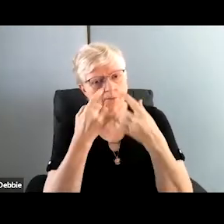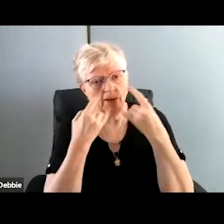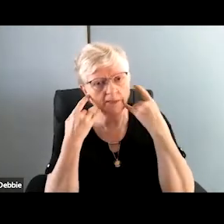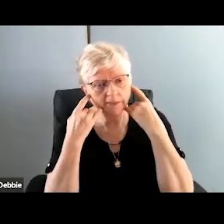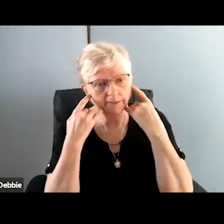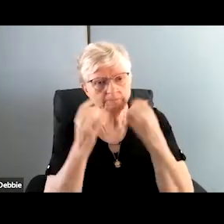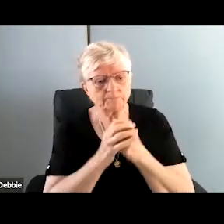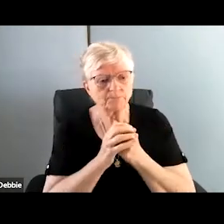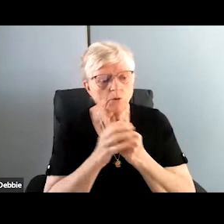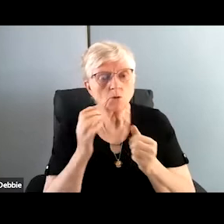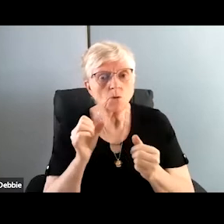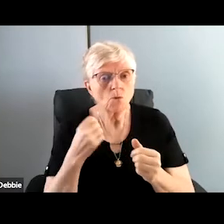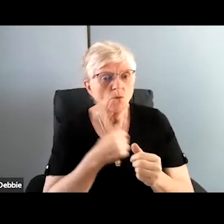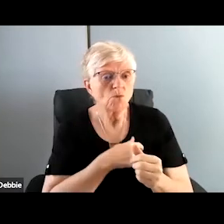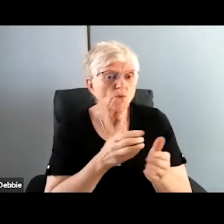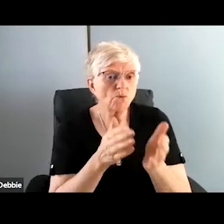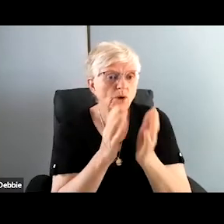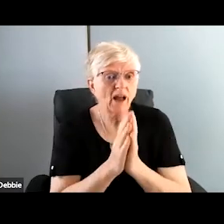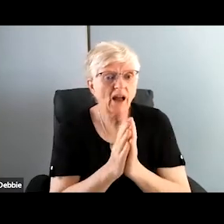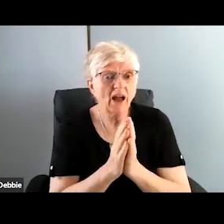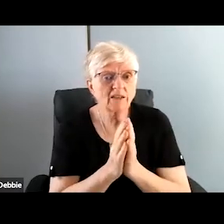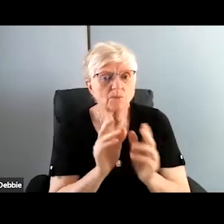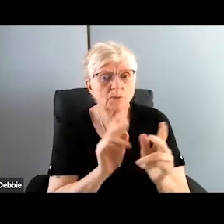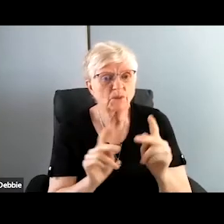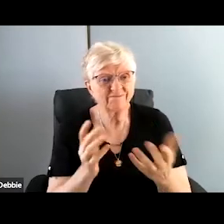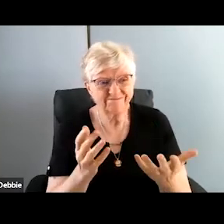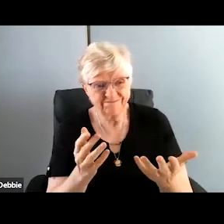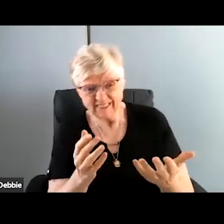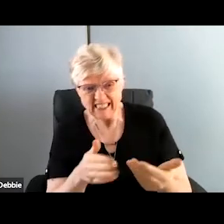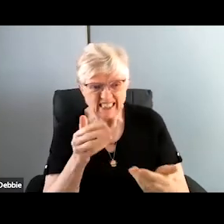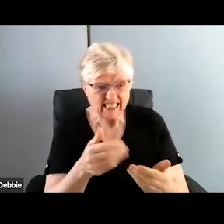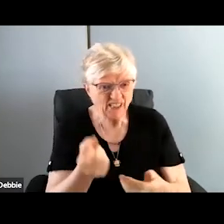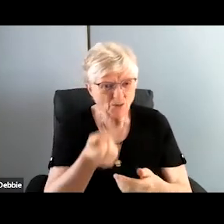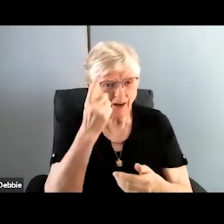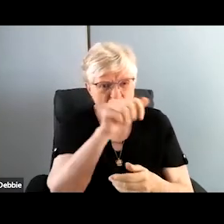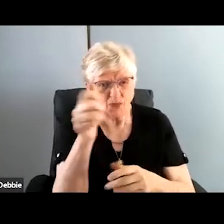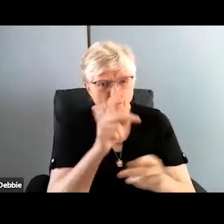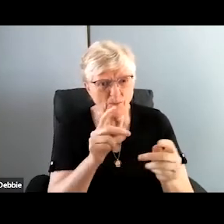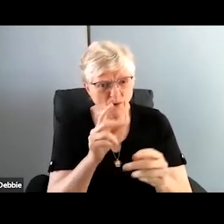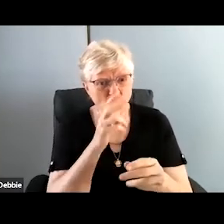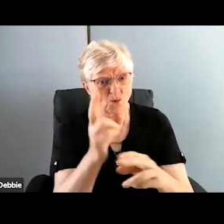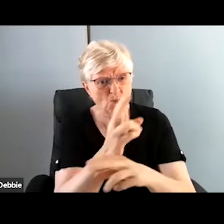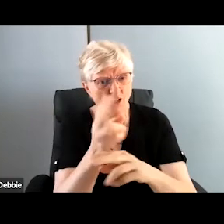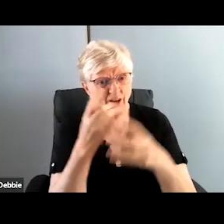AND SO WE ASKED HOW EASY IS IT TO UNDERSTAND OTHERS WHO ARE WEARING AND SO WE ASKED HOW EASY IS IT TO UNDERSTAND OTHERS WHO ARE WEARING FACE MASKS.